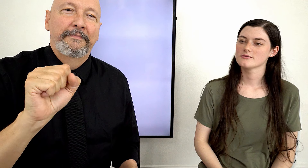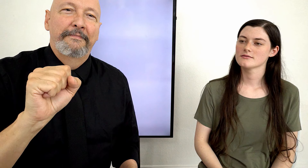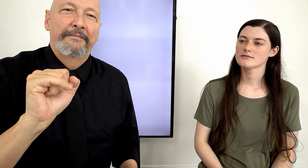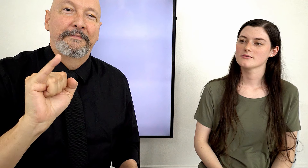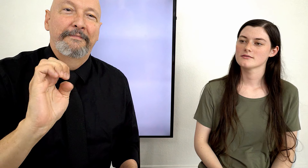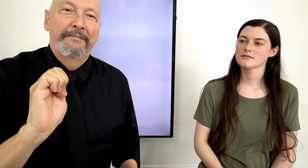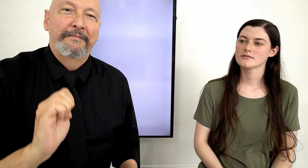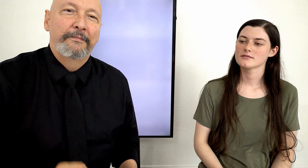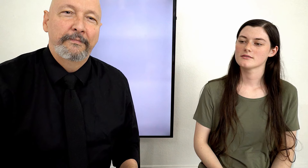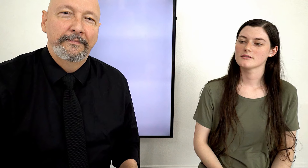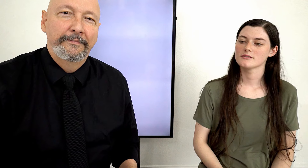Cassie [Name sign: Cassie]